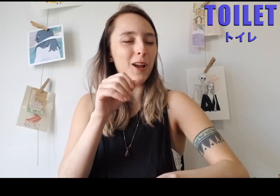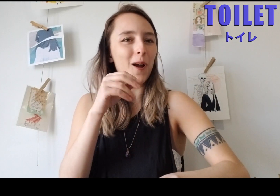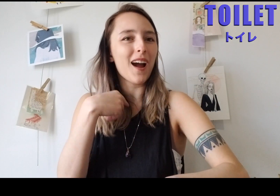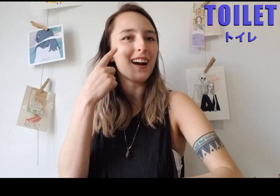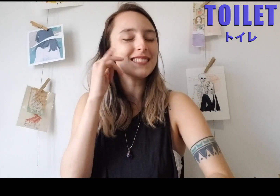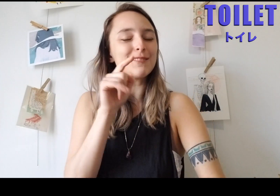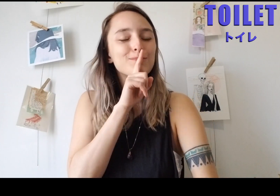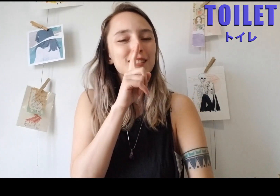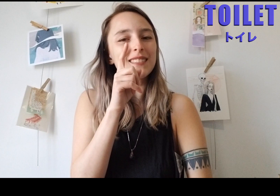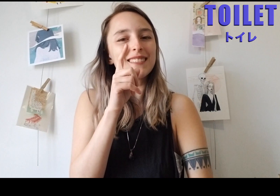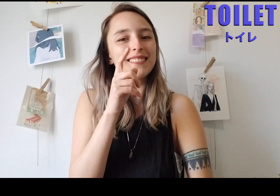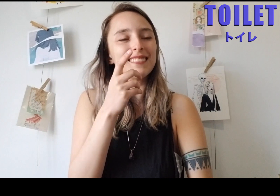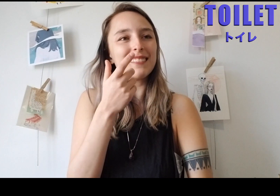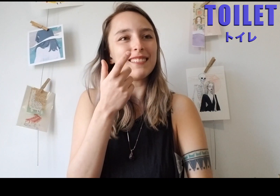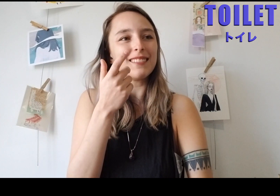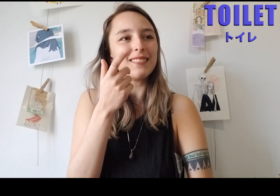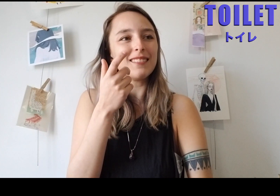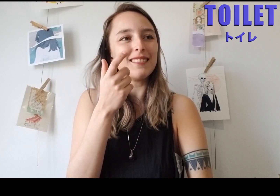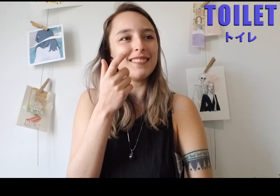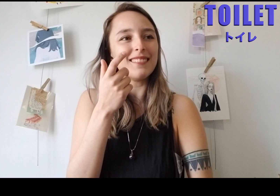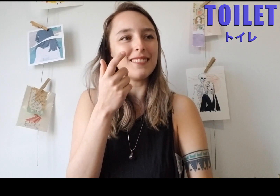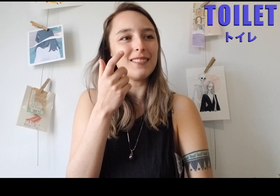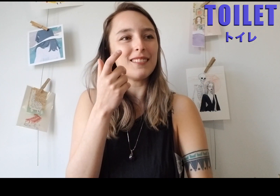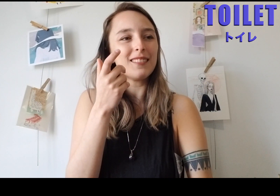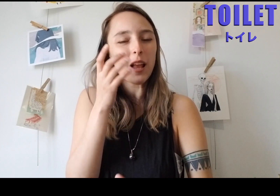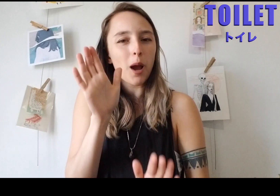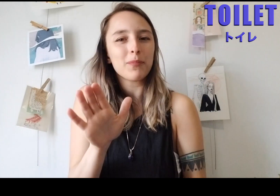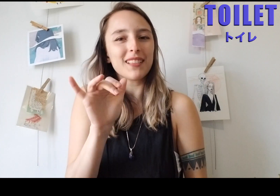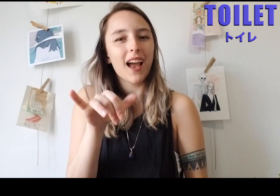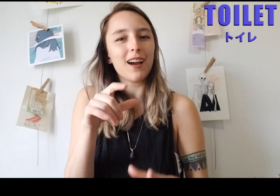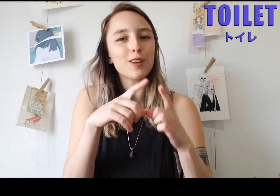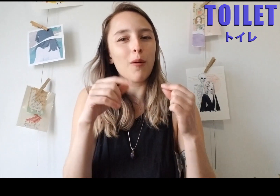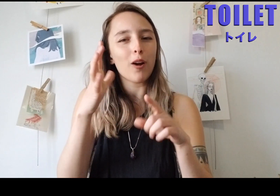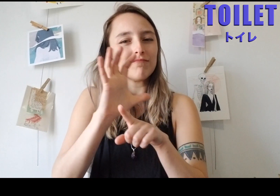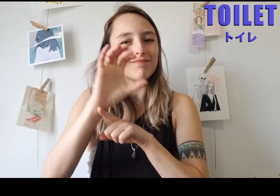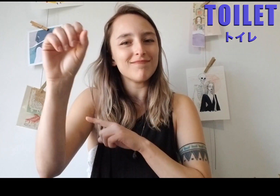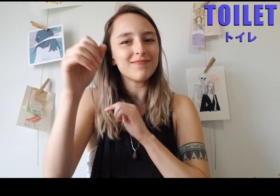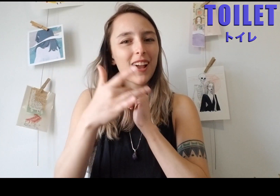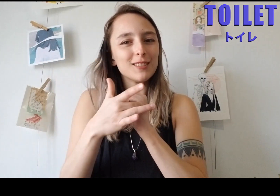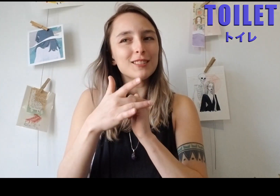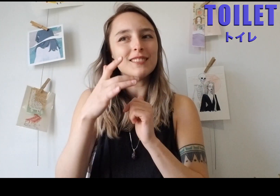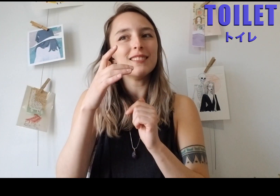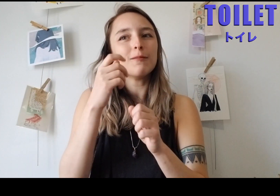So, I think it's so awesome that Japan has this kind of technology